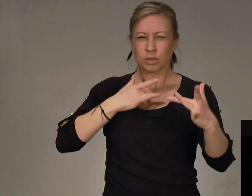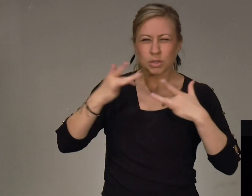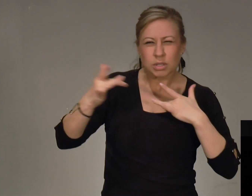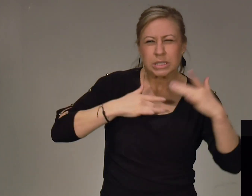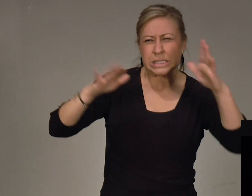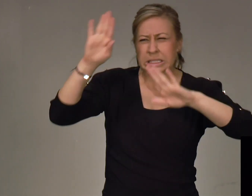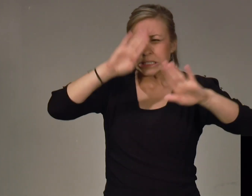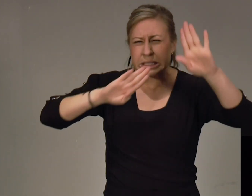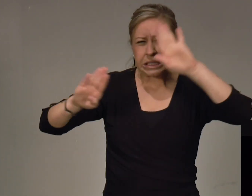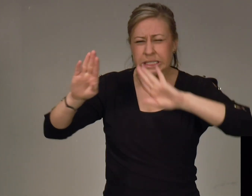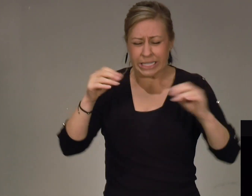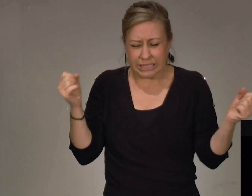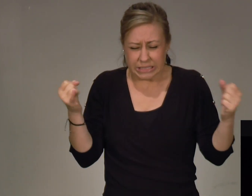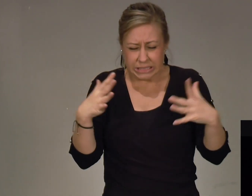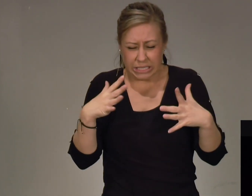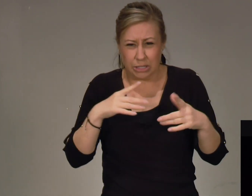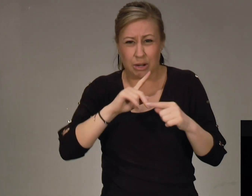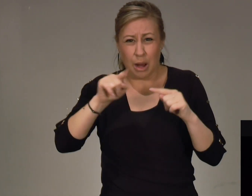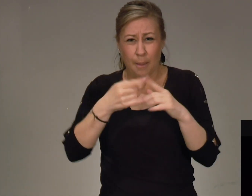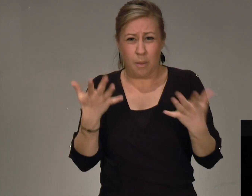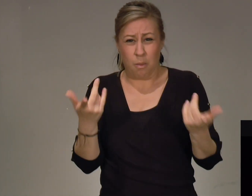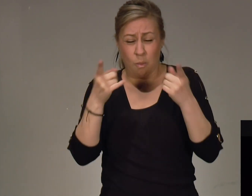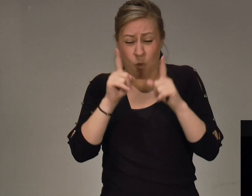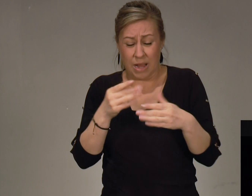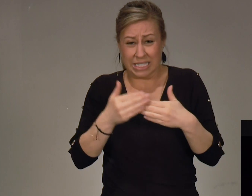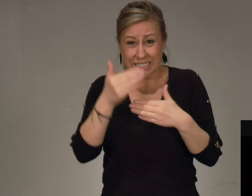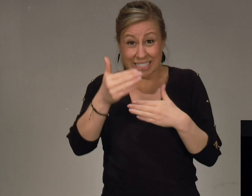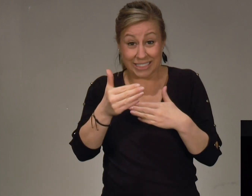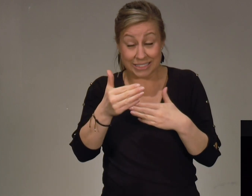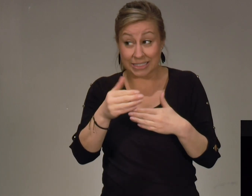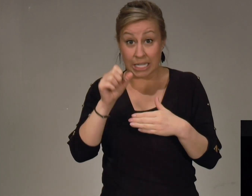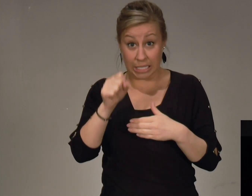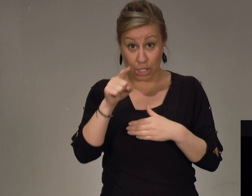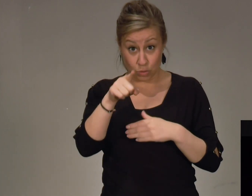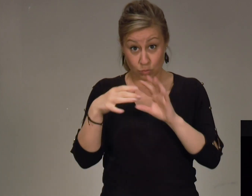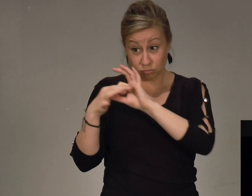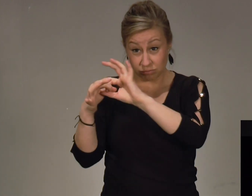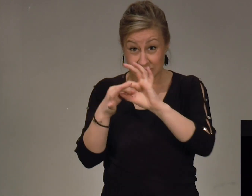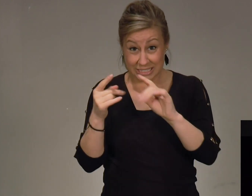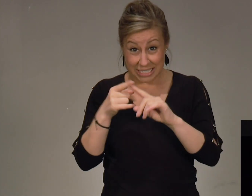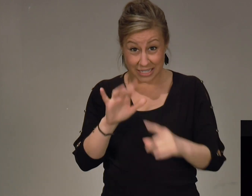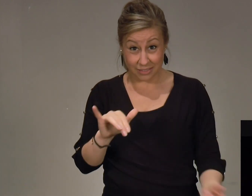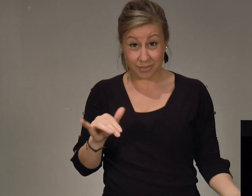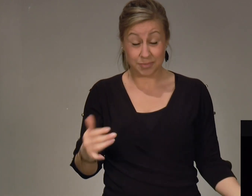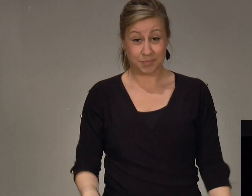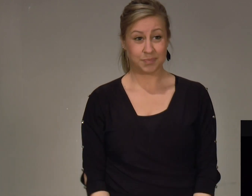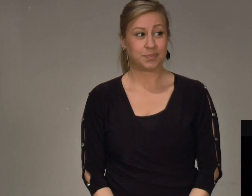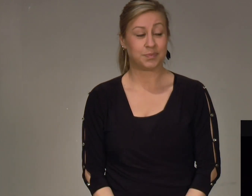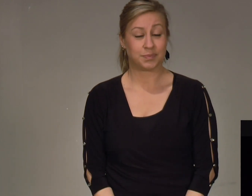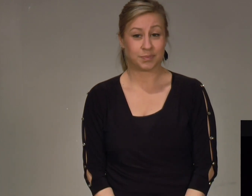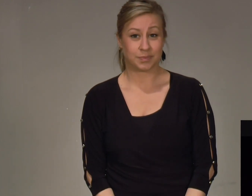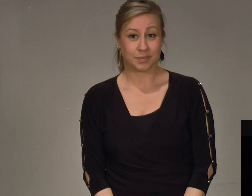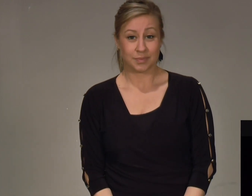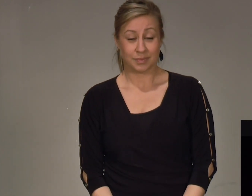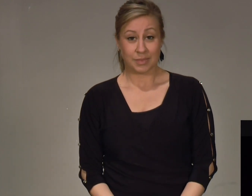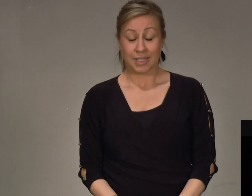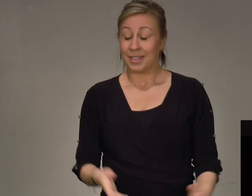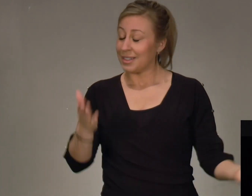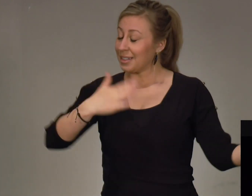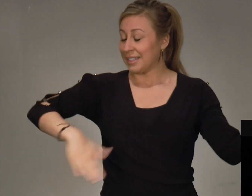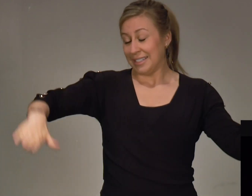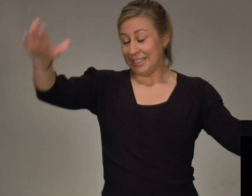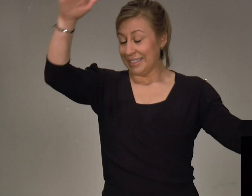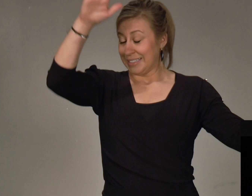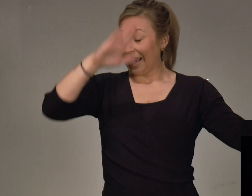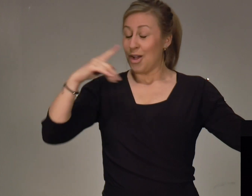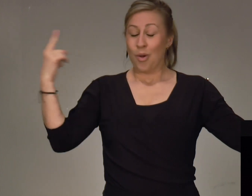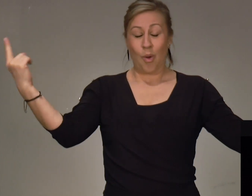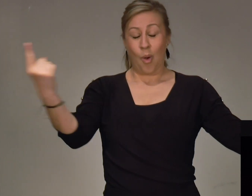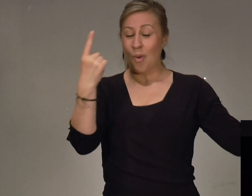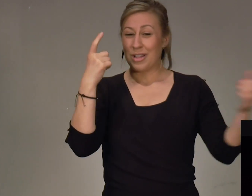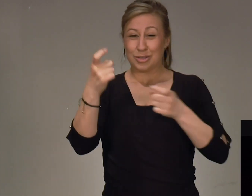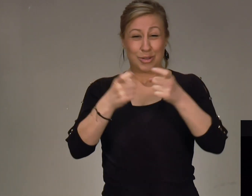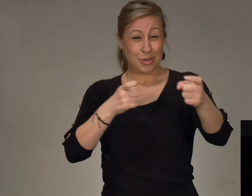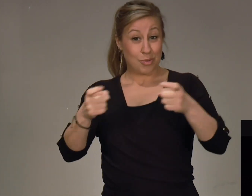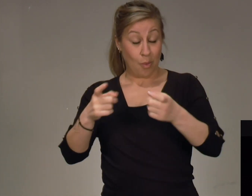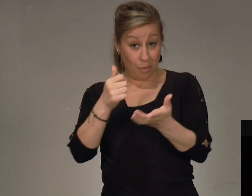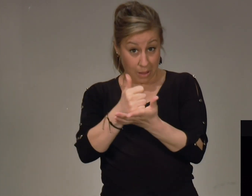what is next in the future. Can we relate? And God is always in control, Amen? I call